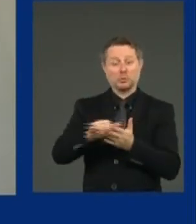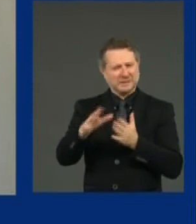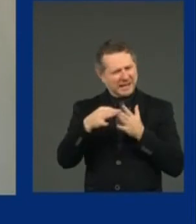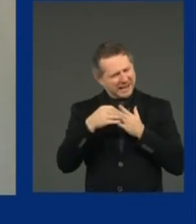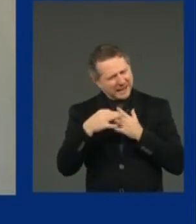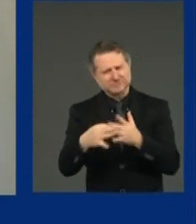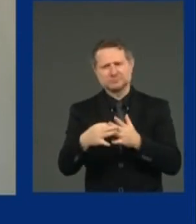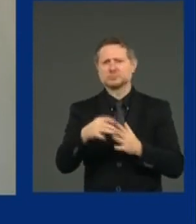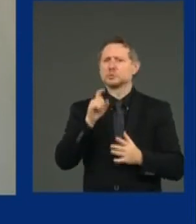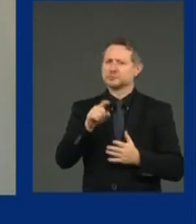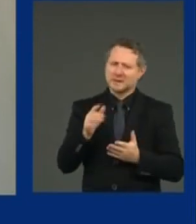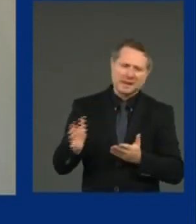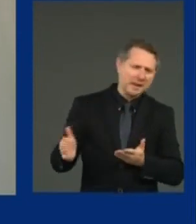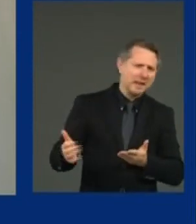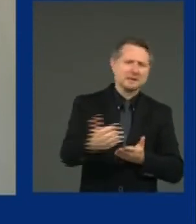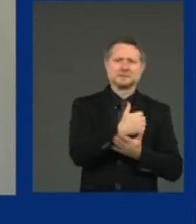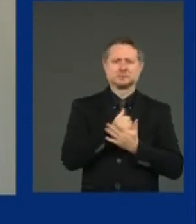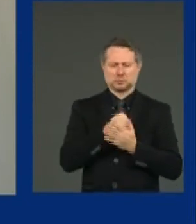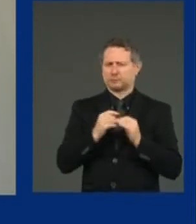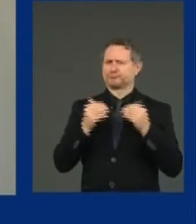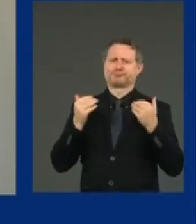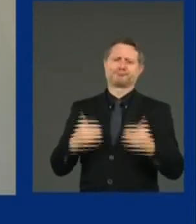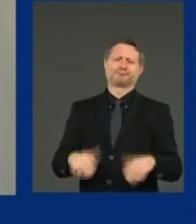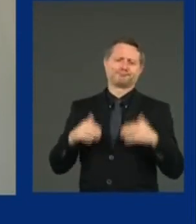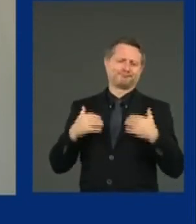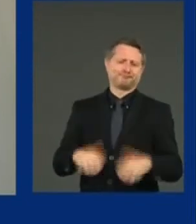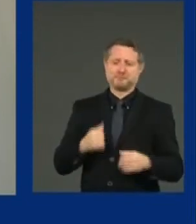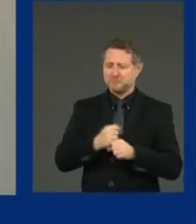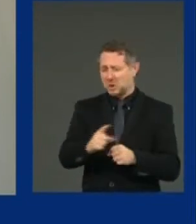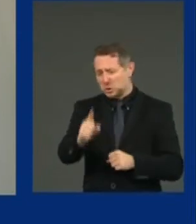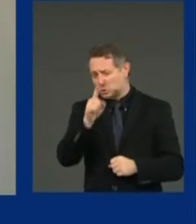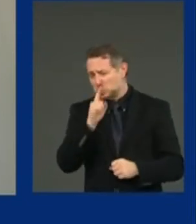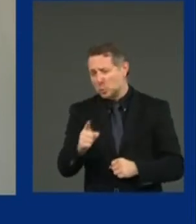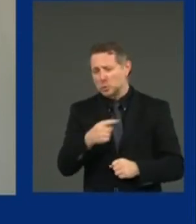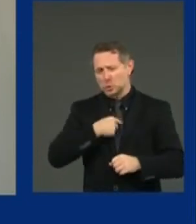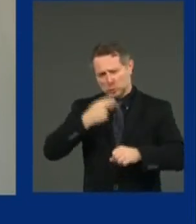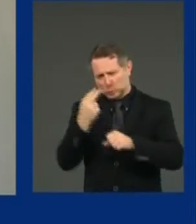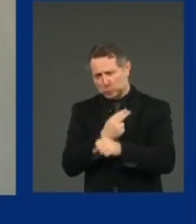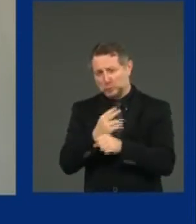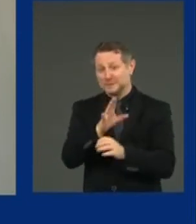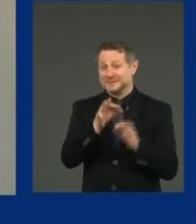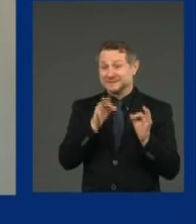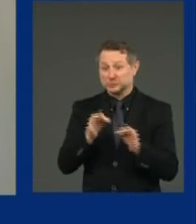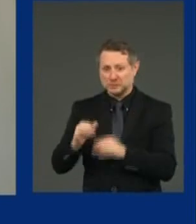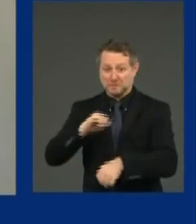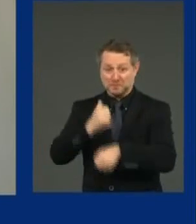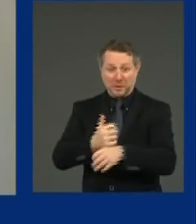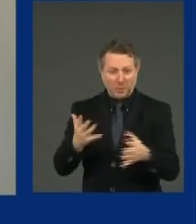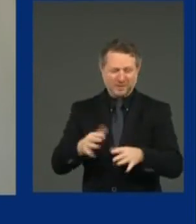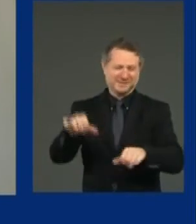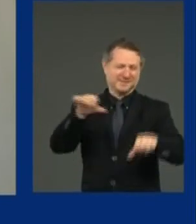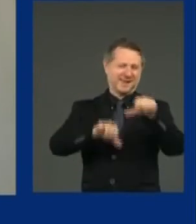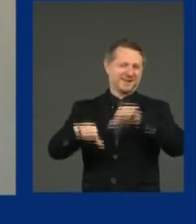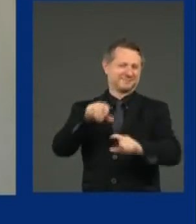NEW YORK IS LEADING THE WAY WITH DATA COLLECTION AND THIS WILL HELP TIE TOGETHER MANY SOURCES OF EVIDENCE AS POSSIBLE TO REACH